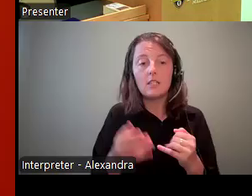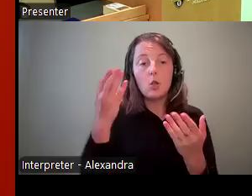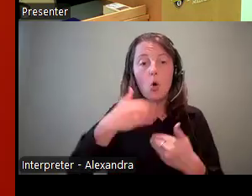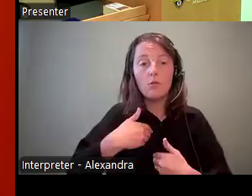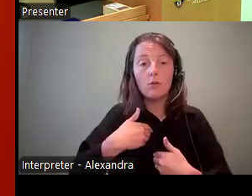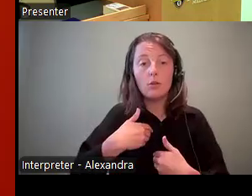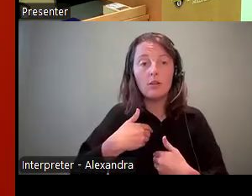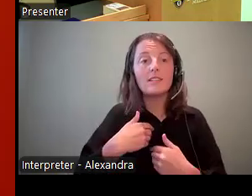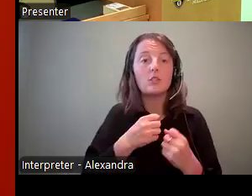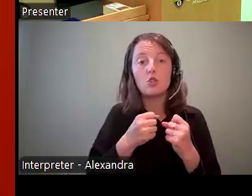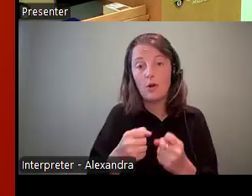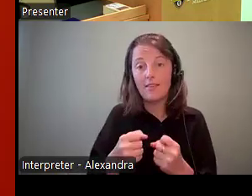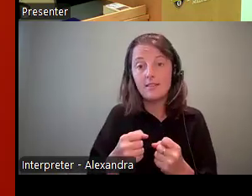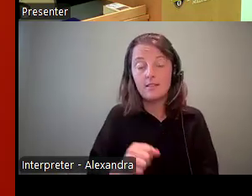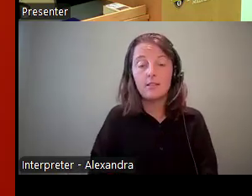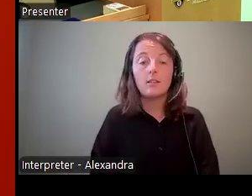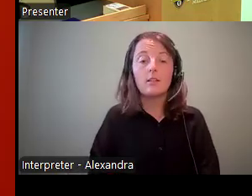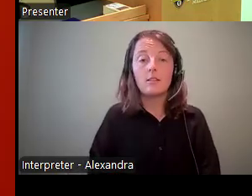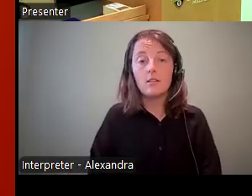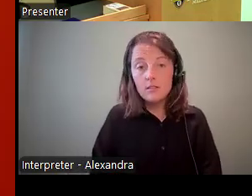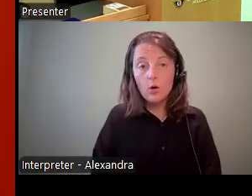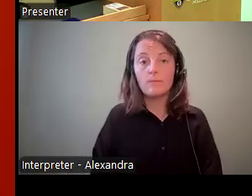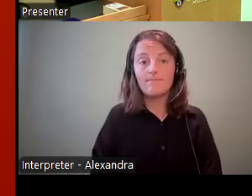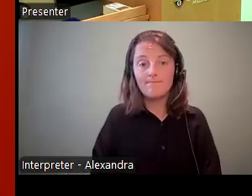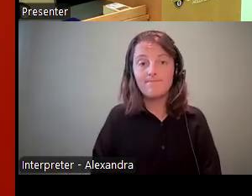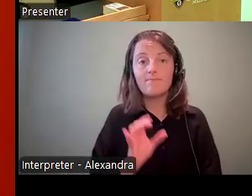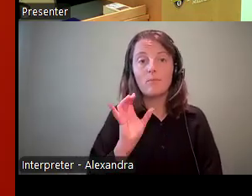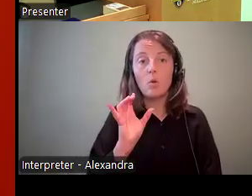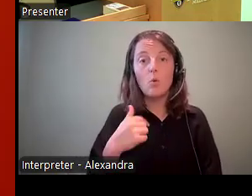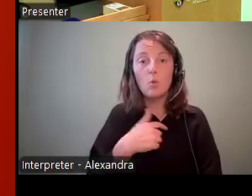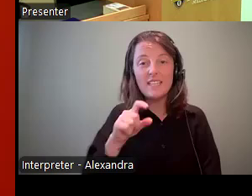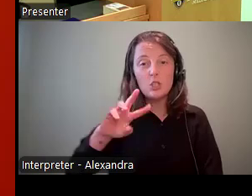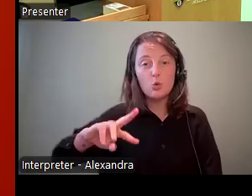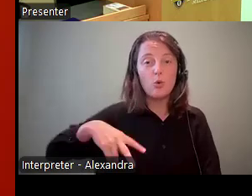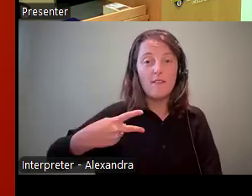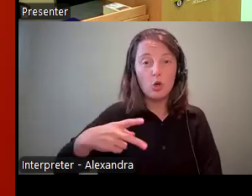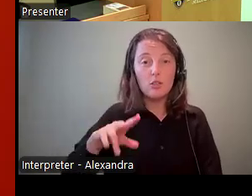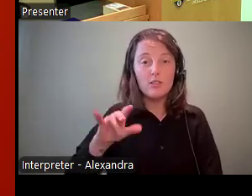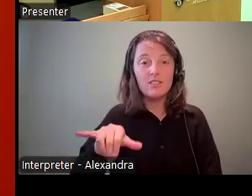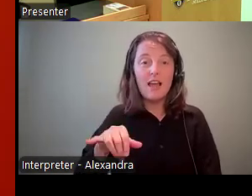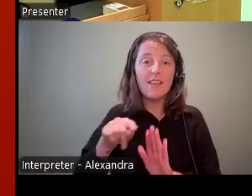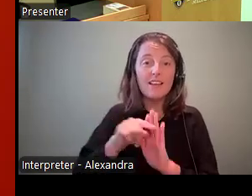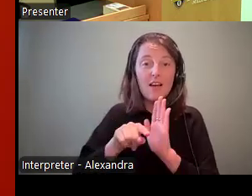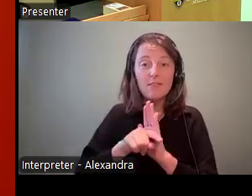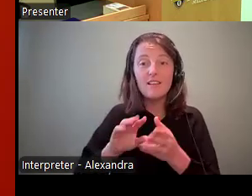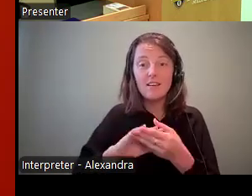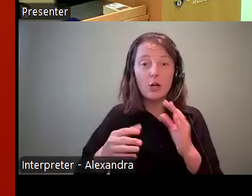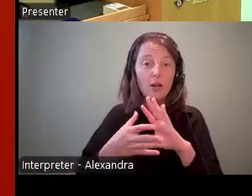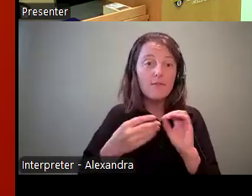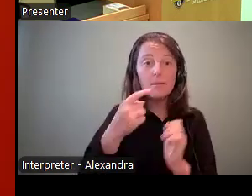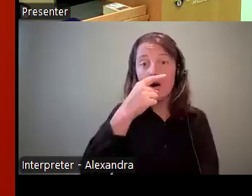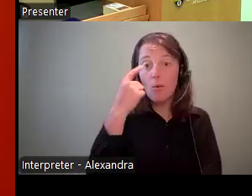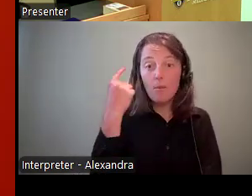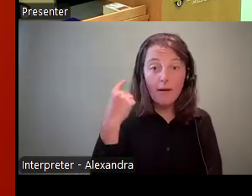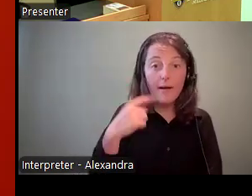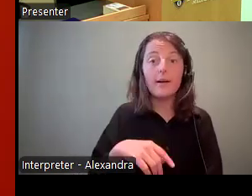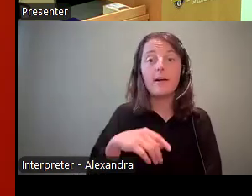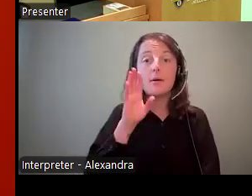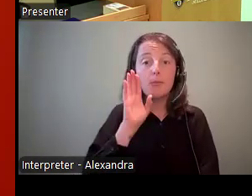um about um black and brown and indigenous and and other other other communities and other groups.